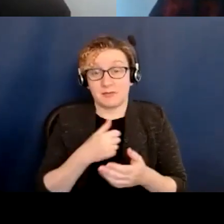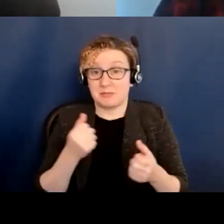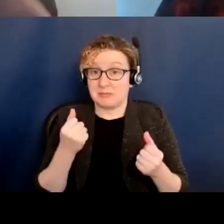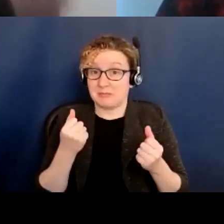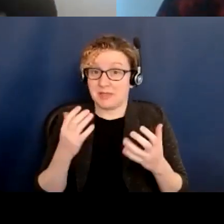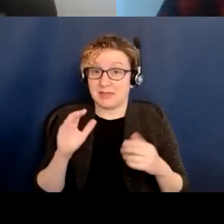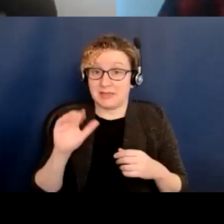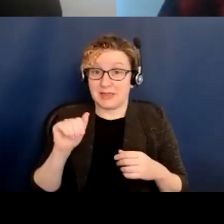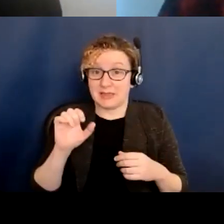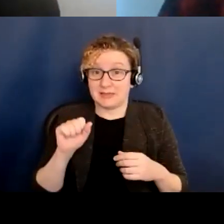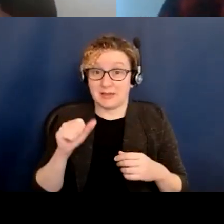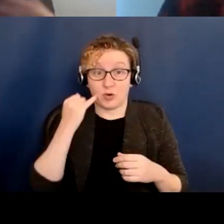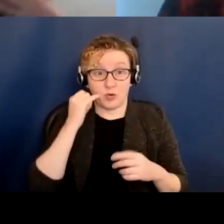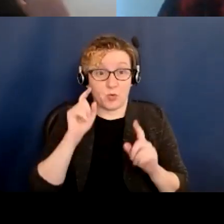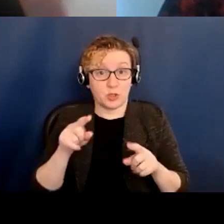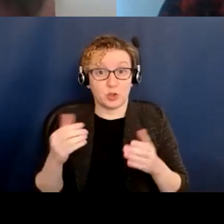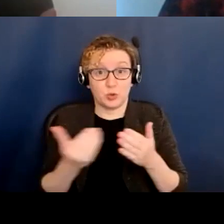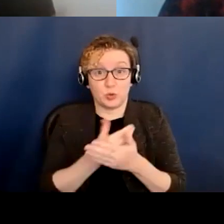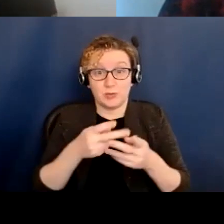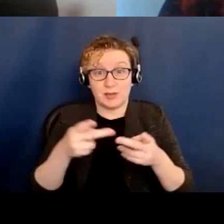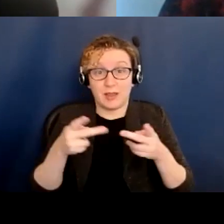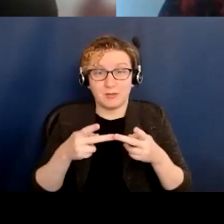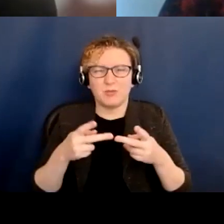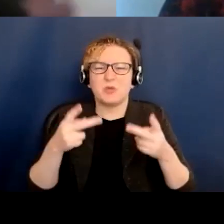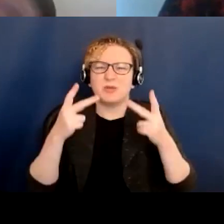going to a new site, we do a site visit.